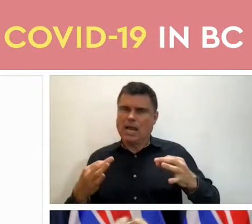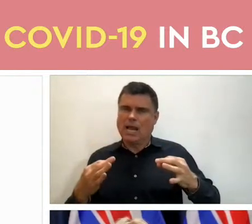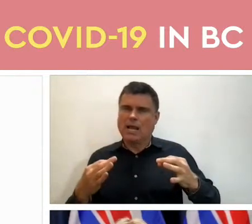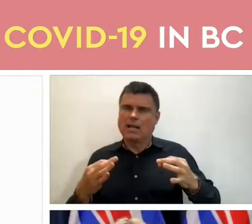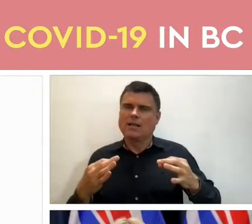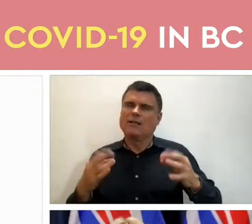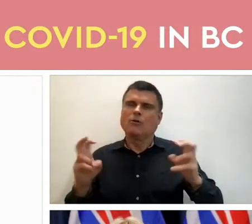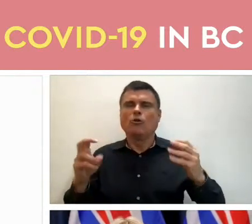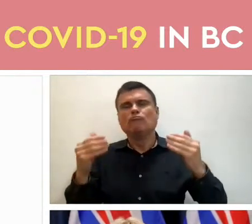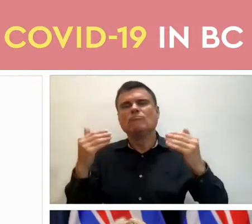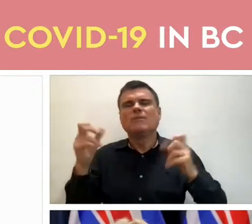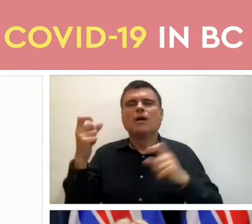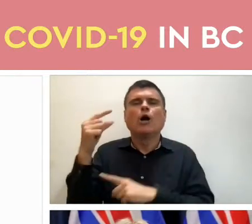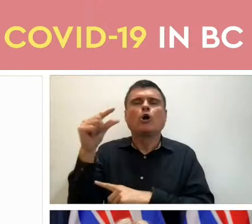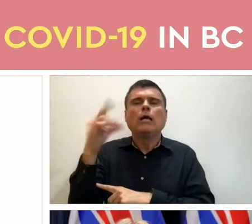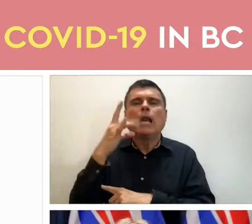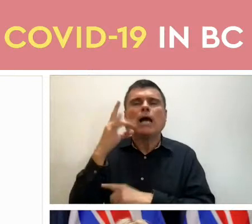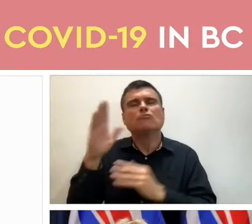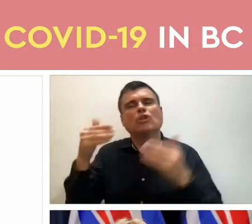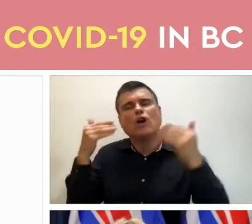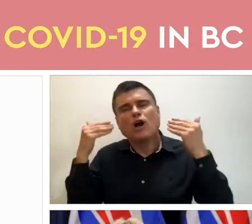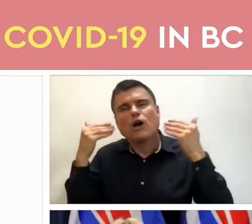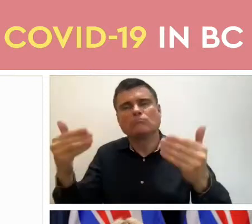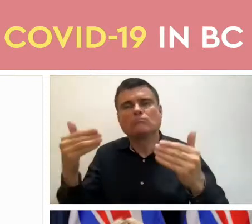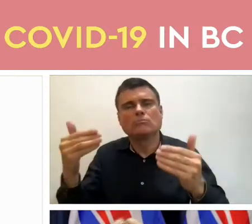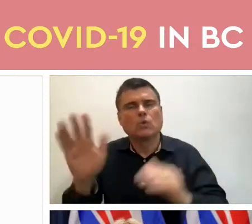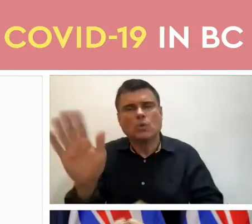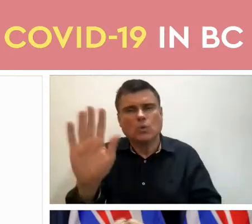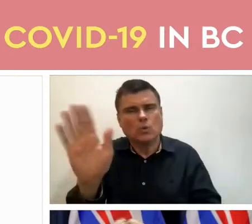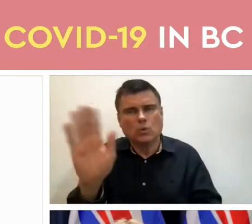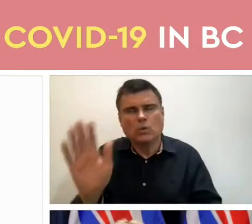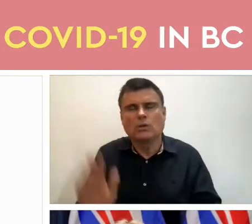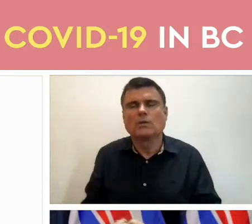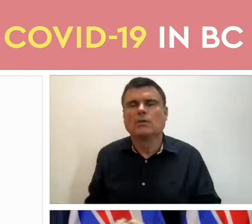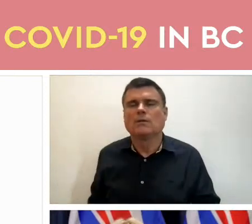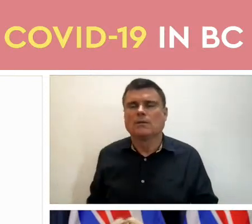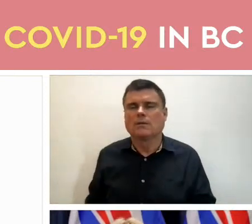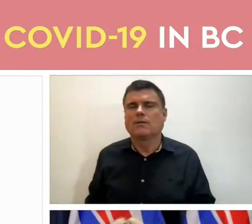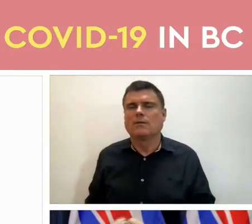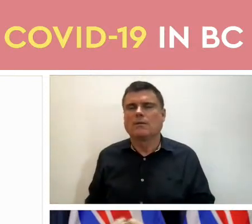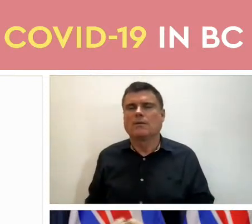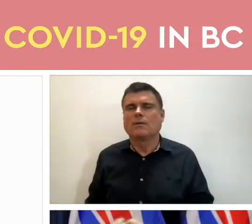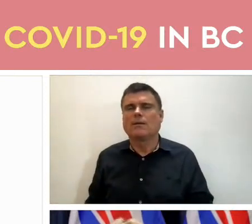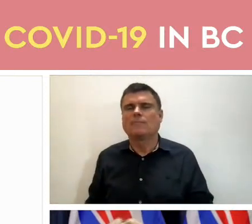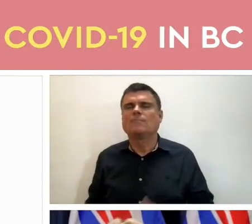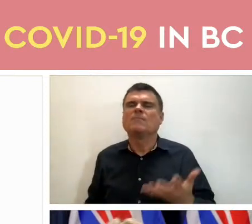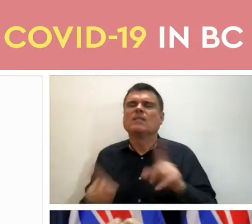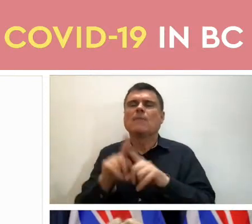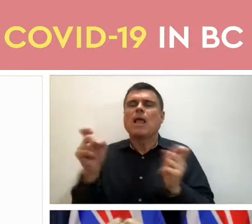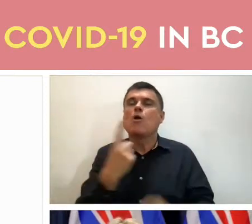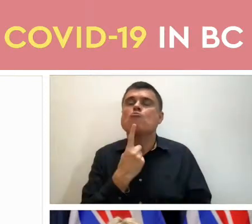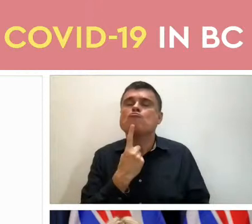pay attention to the gathering limits to the different measures that we have in place, our